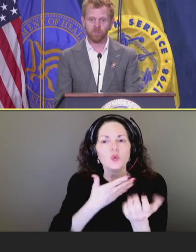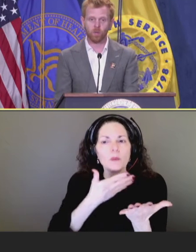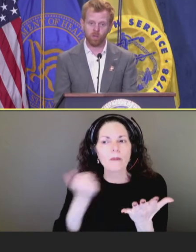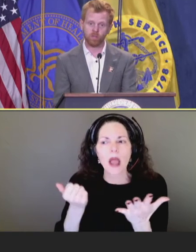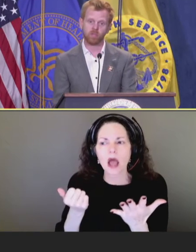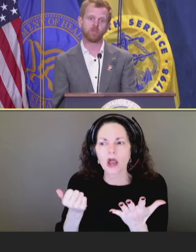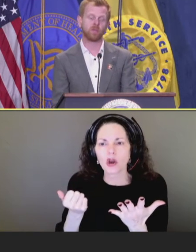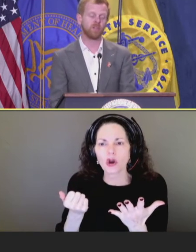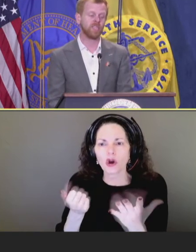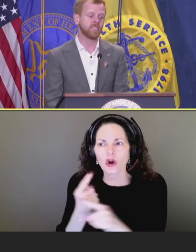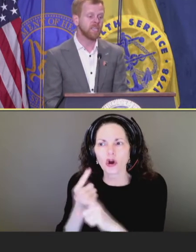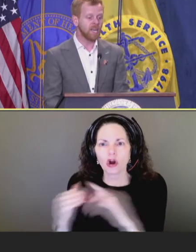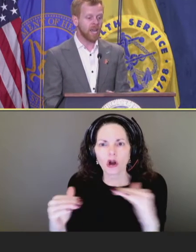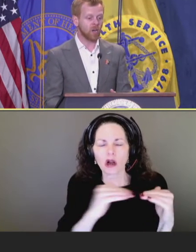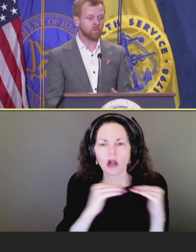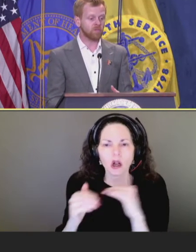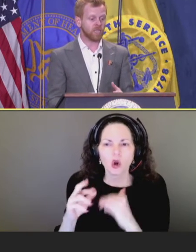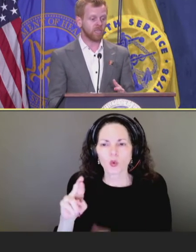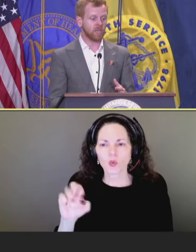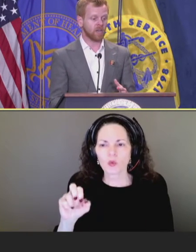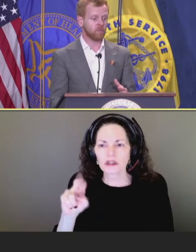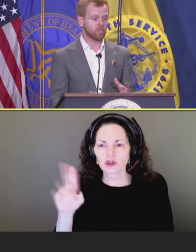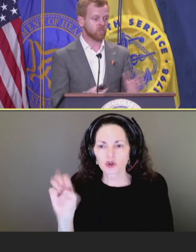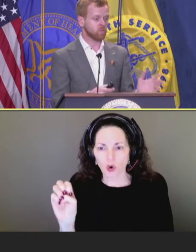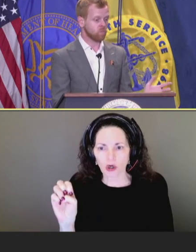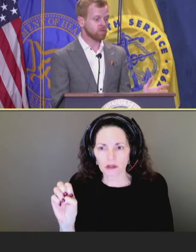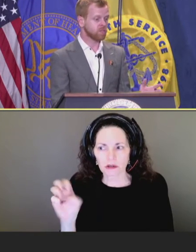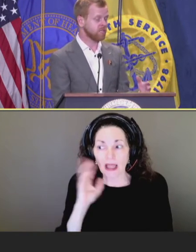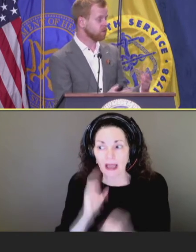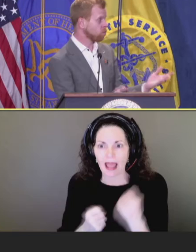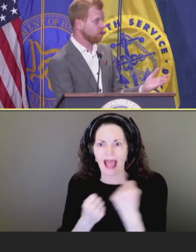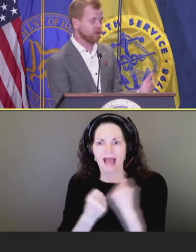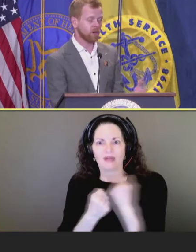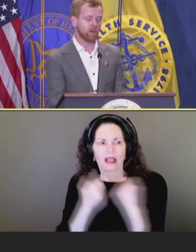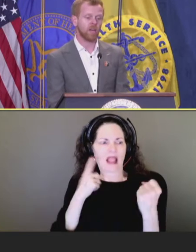for those communities. And hopefully, which we'll see and what we've heard,